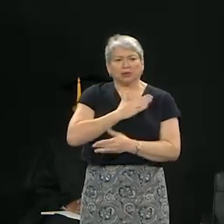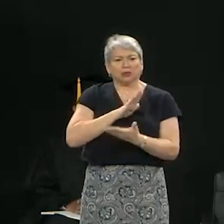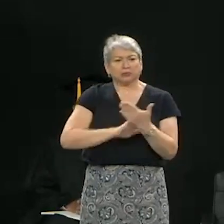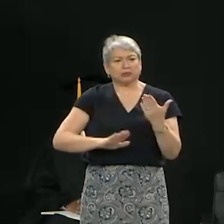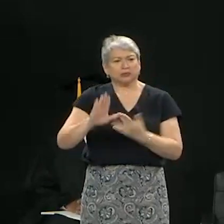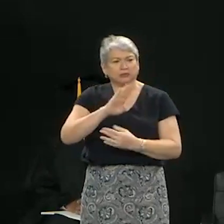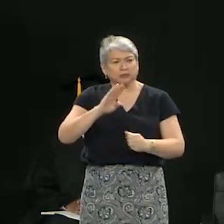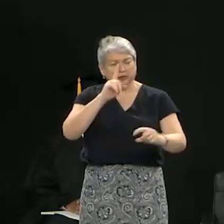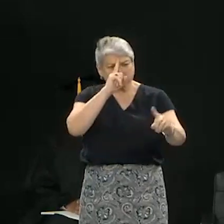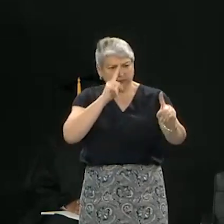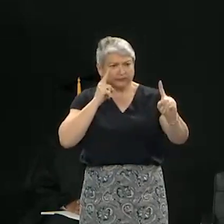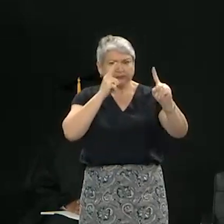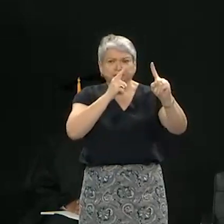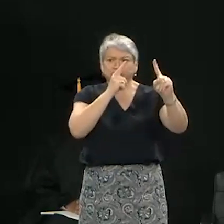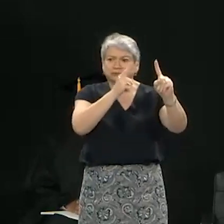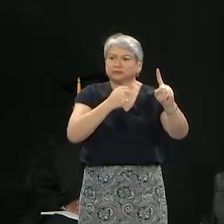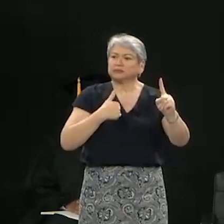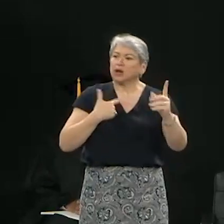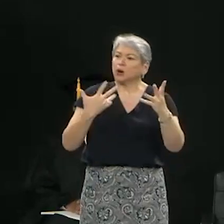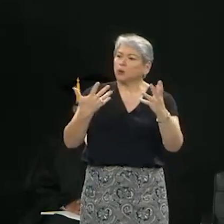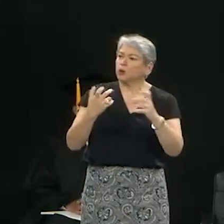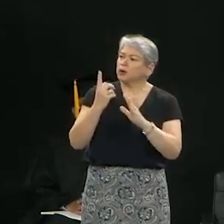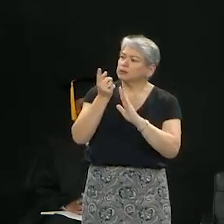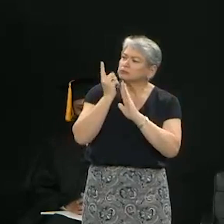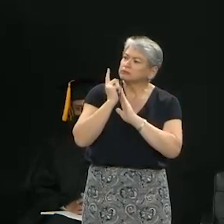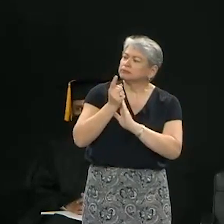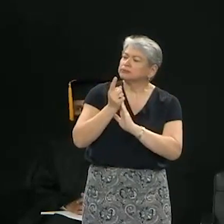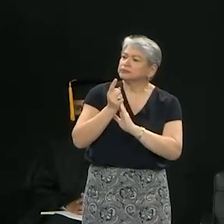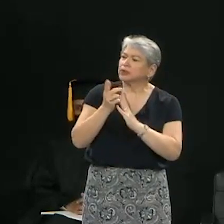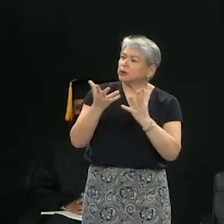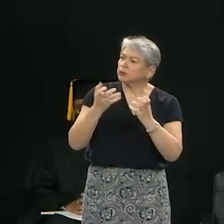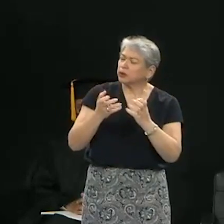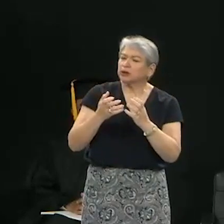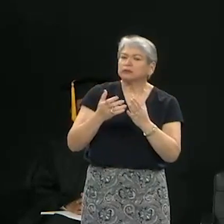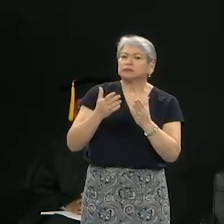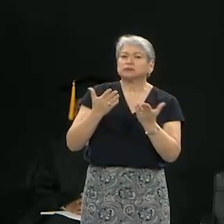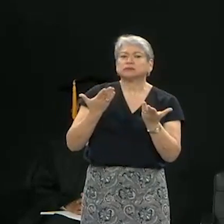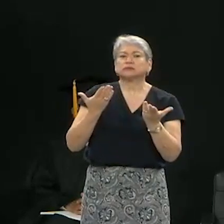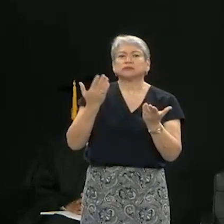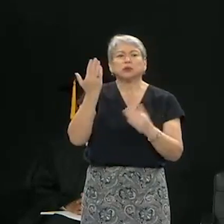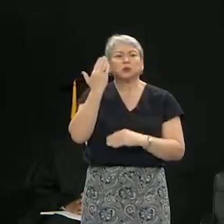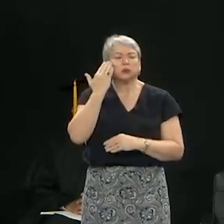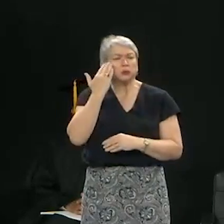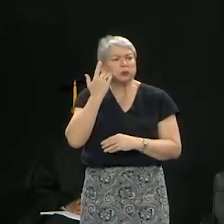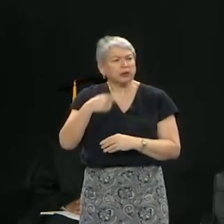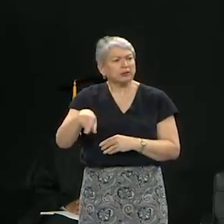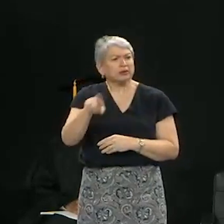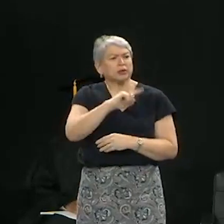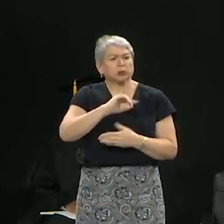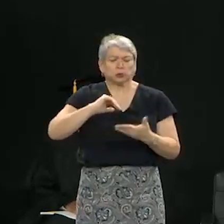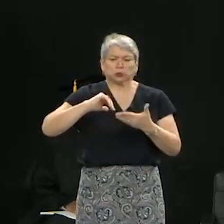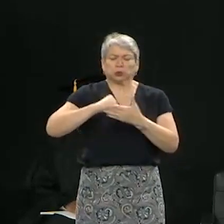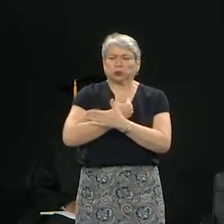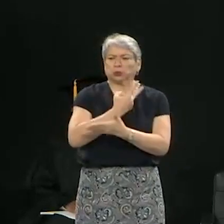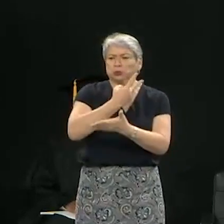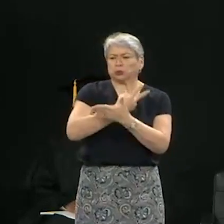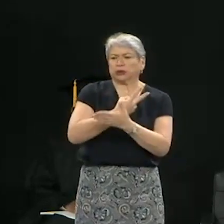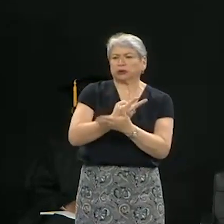As such, I would like to take just a moment to acknowledge the University’s newest graduate degree holders.